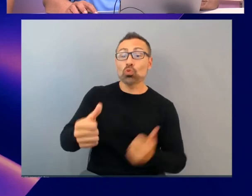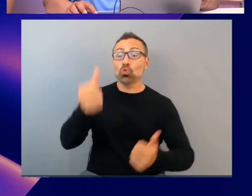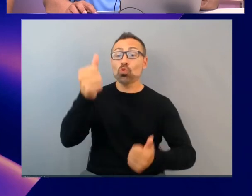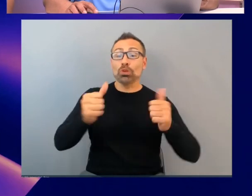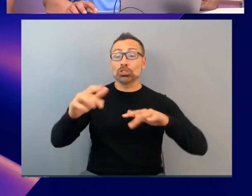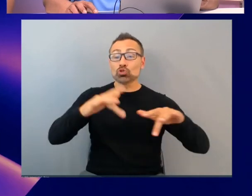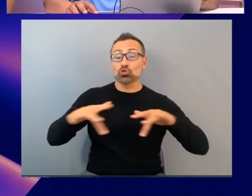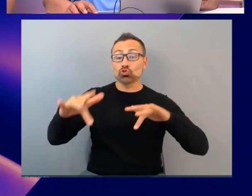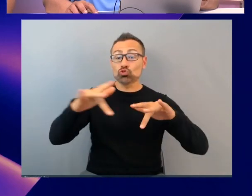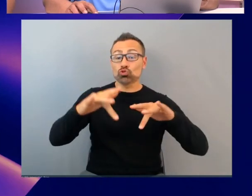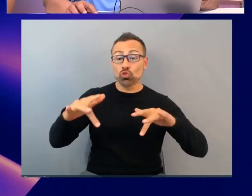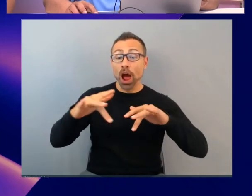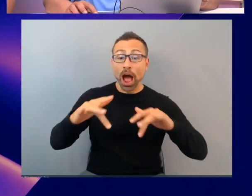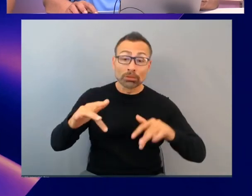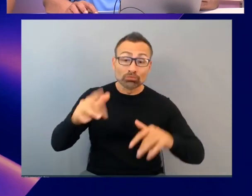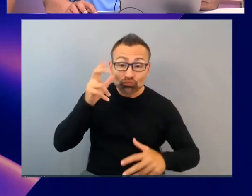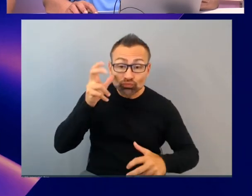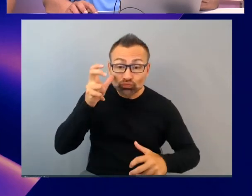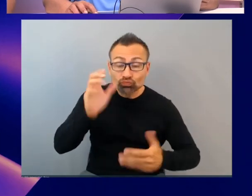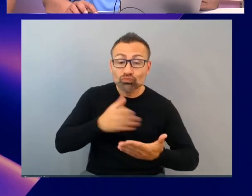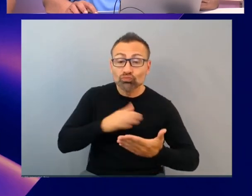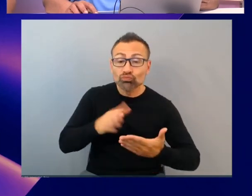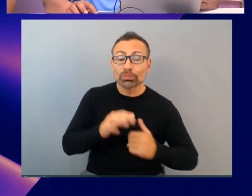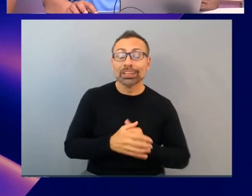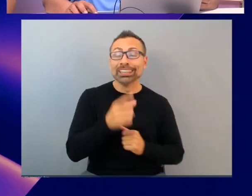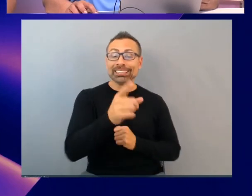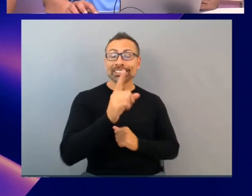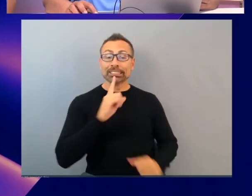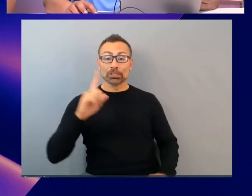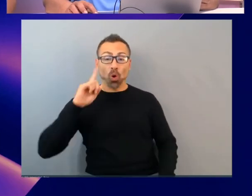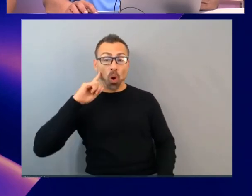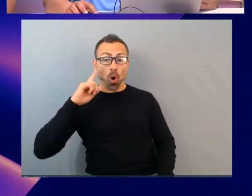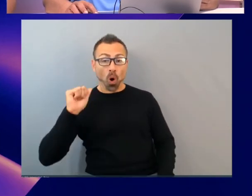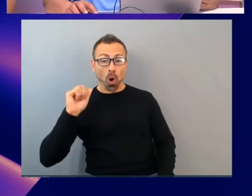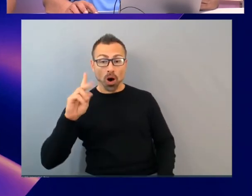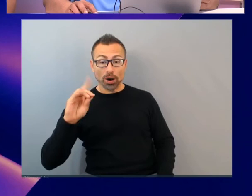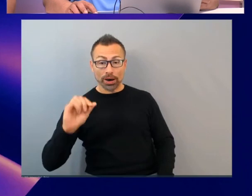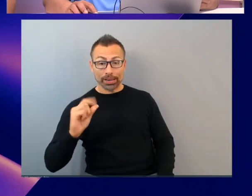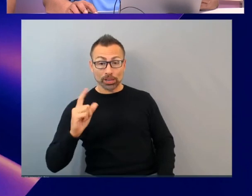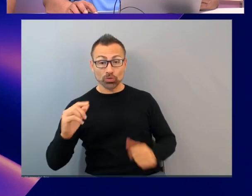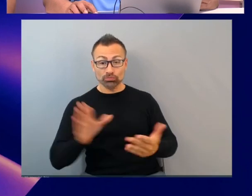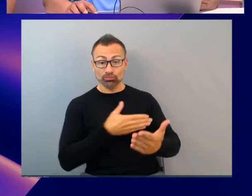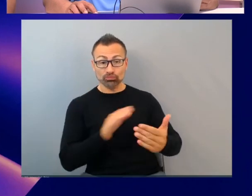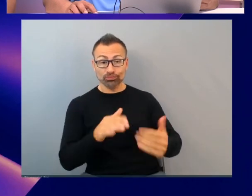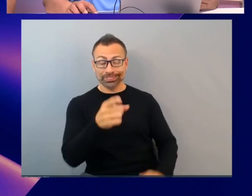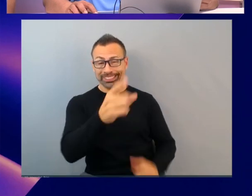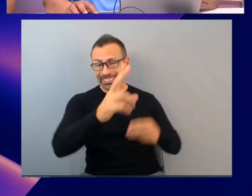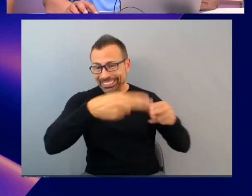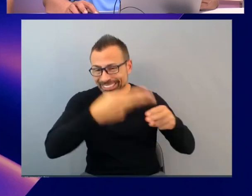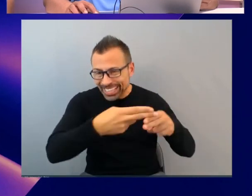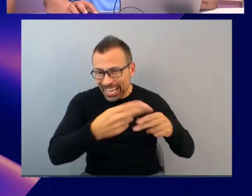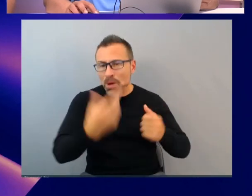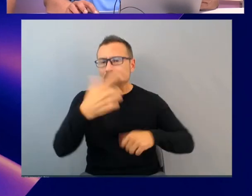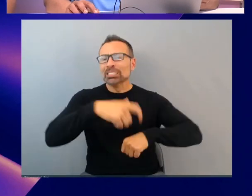And then if we look at, this is the audio, audio track name, artist, right, how many times it is being played, right?